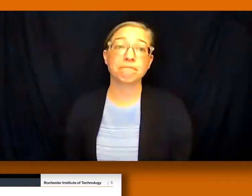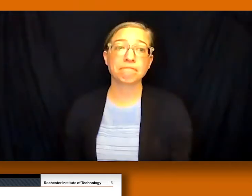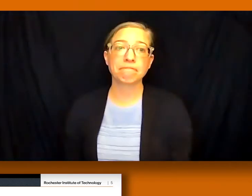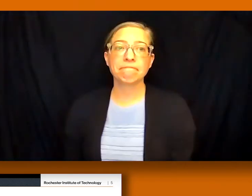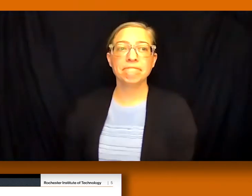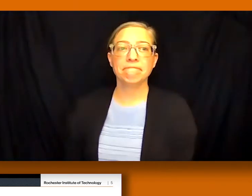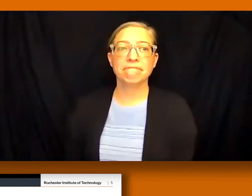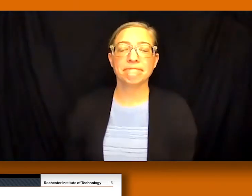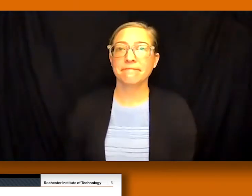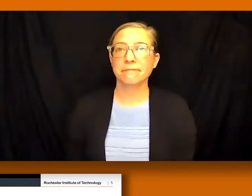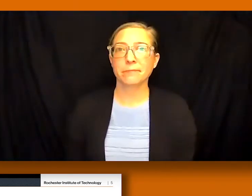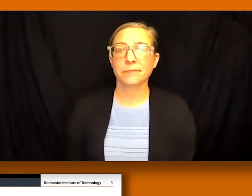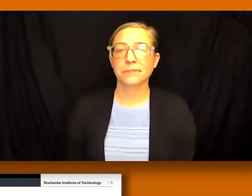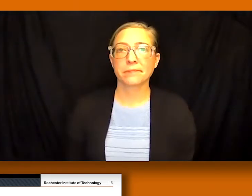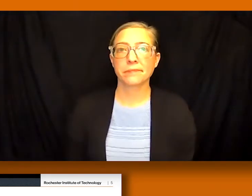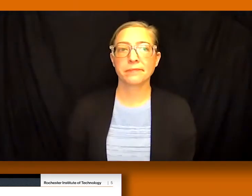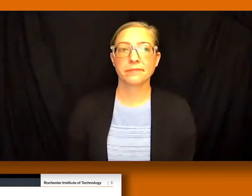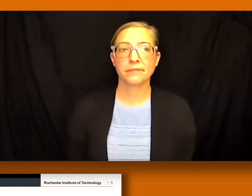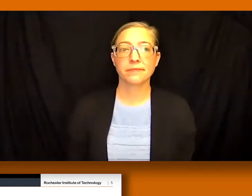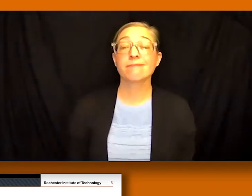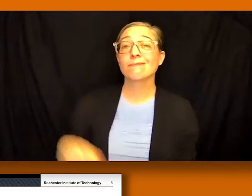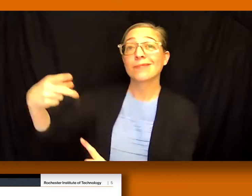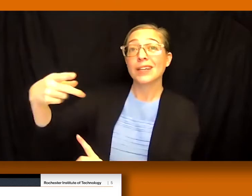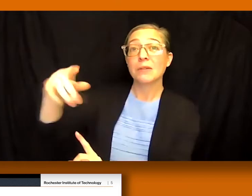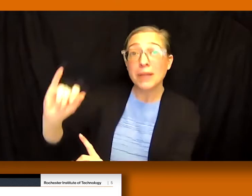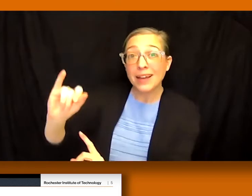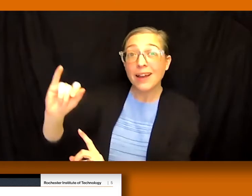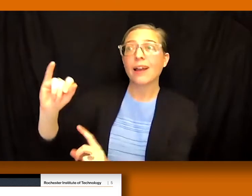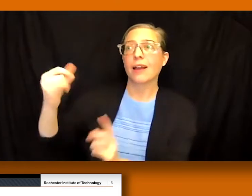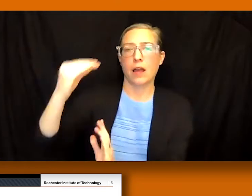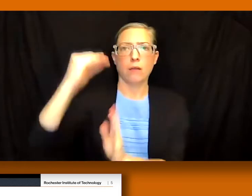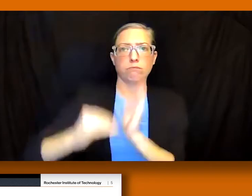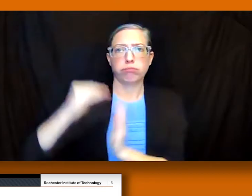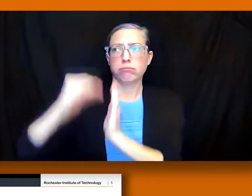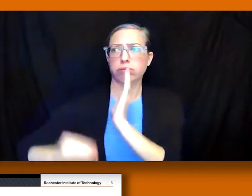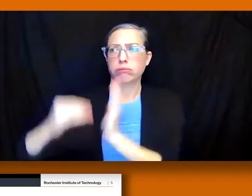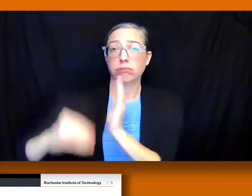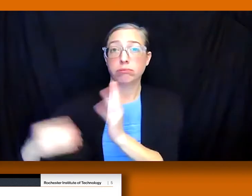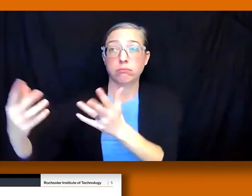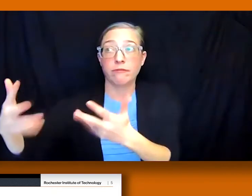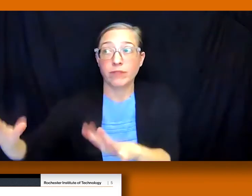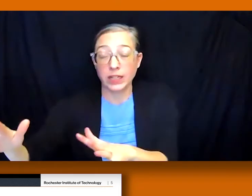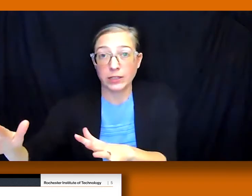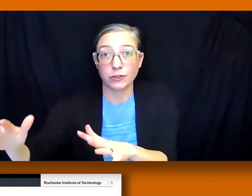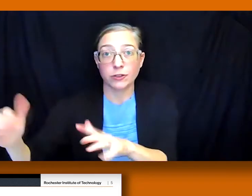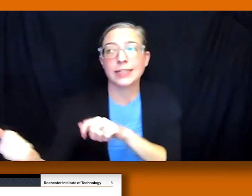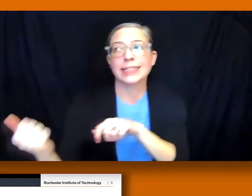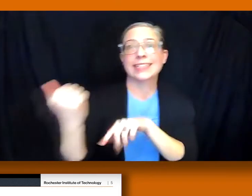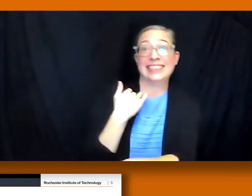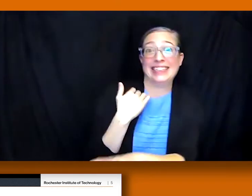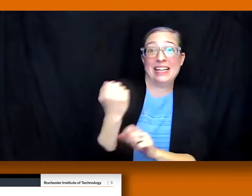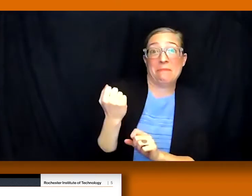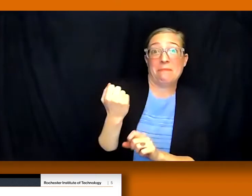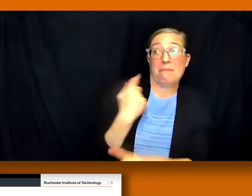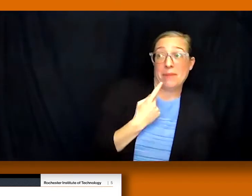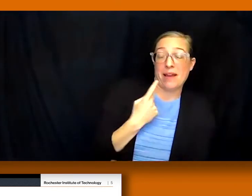Then once they're done, they'll send it back to me. I'll review it and check it, uh, for compliance.